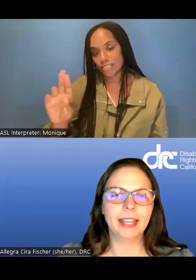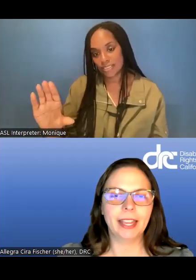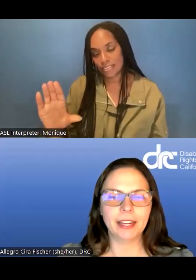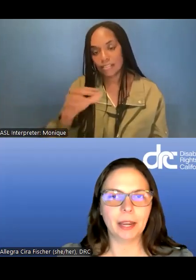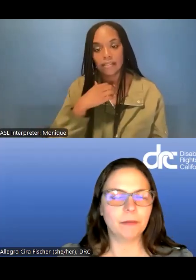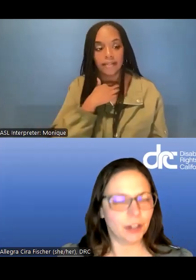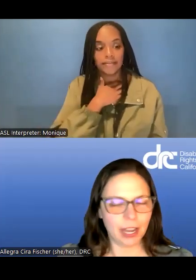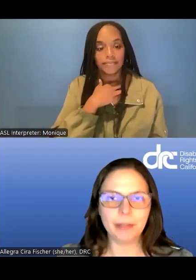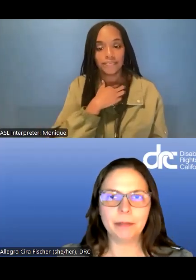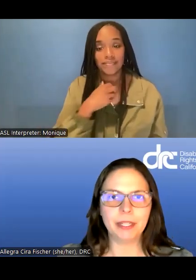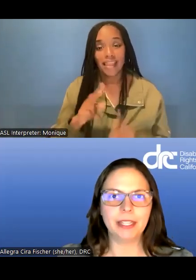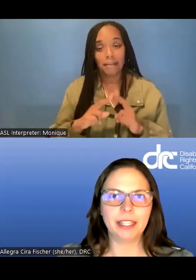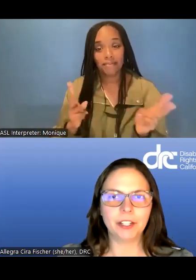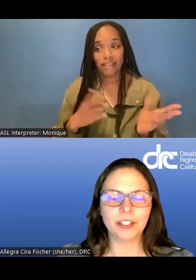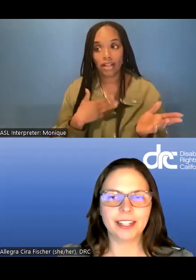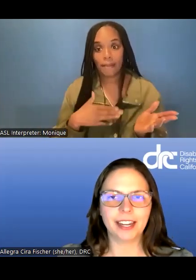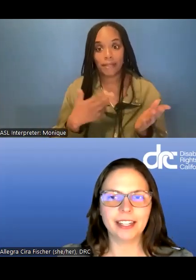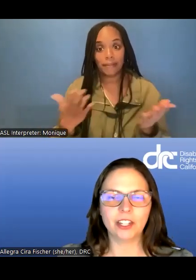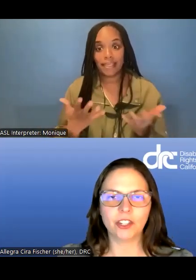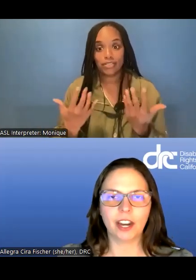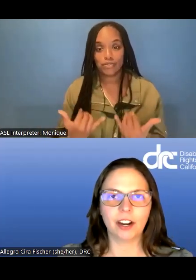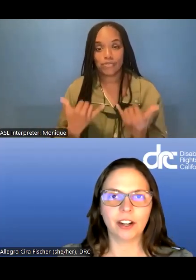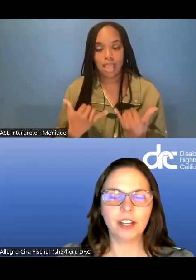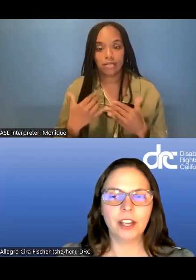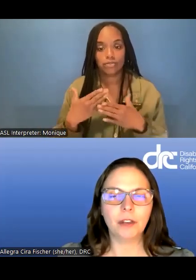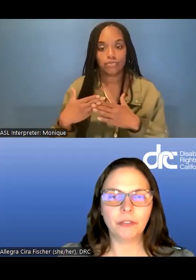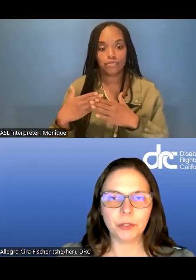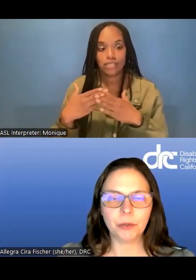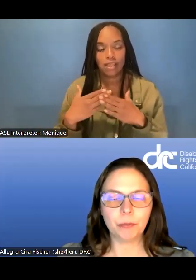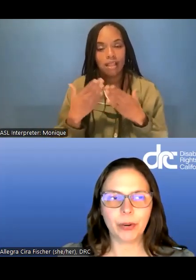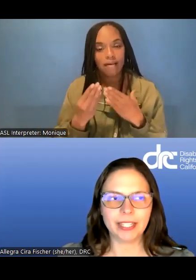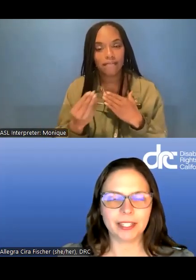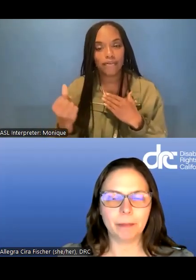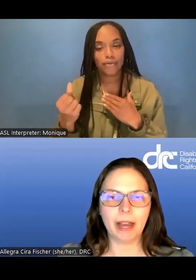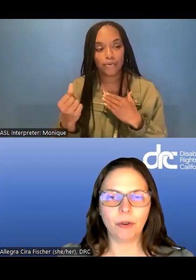and I'm very happy to be here tonight to share a few points about,